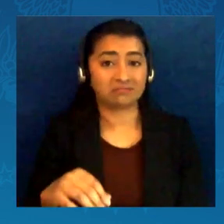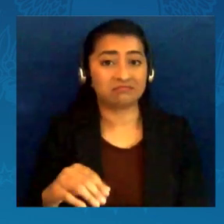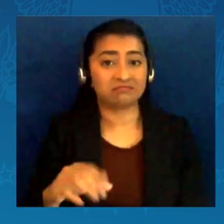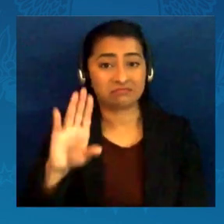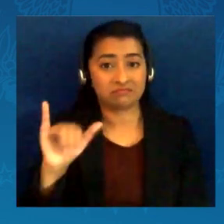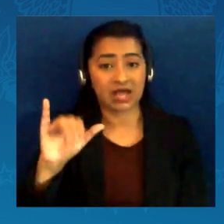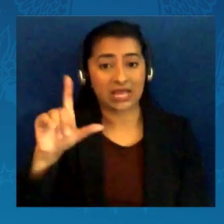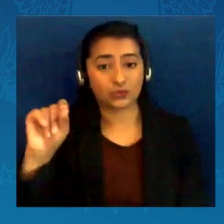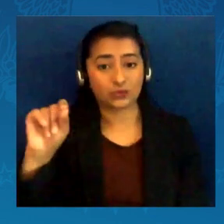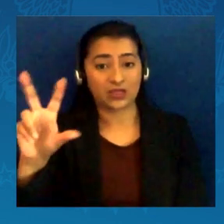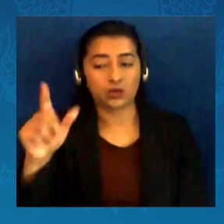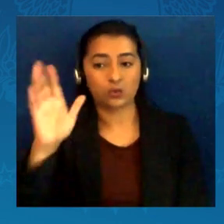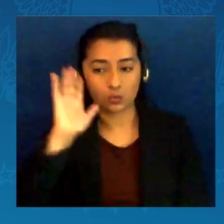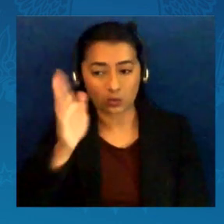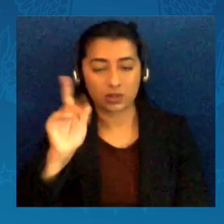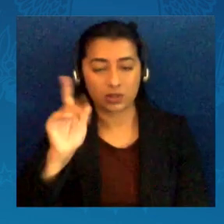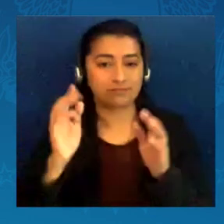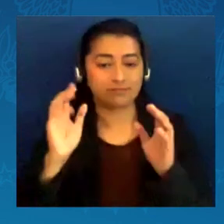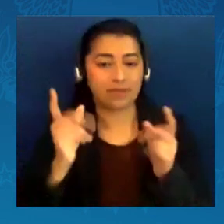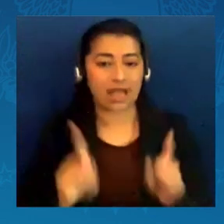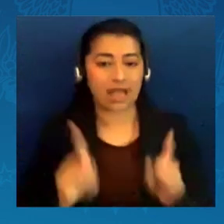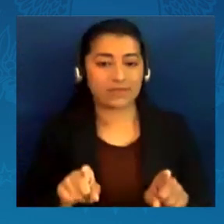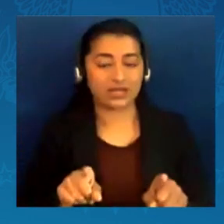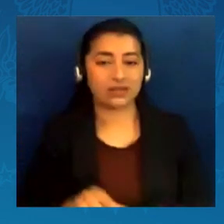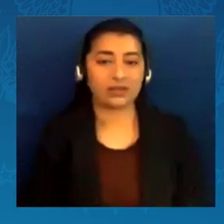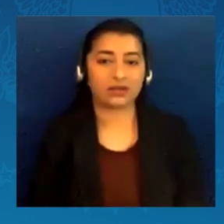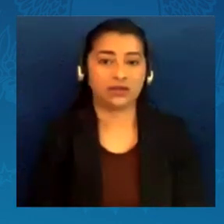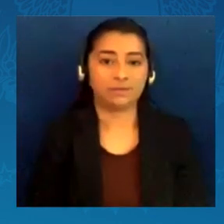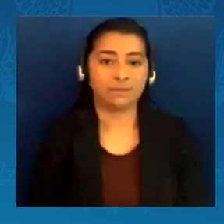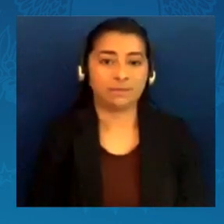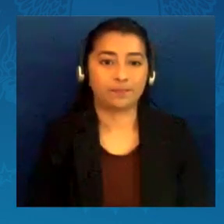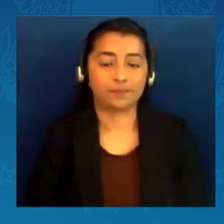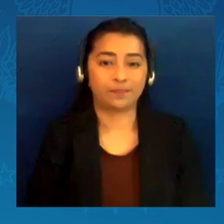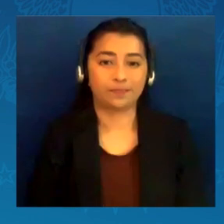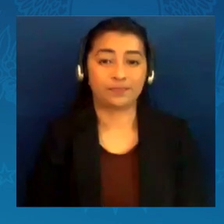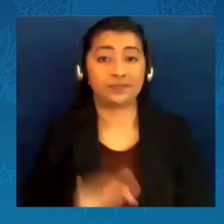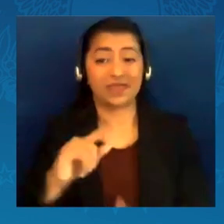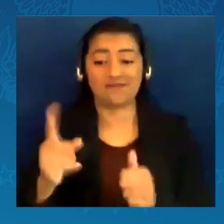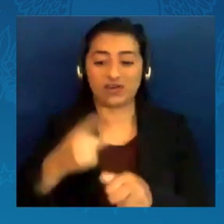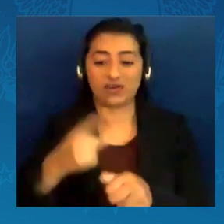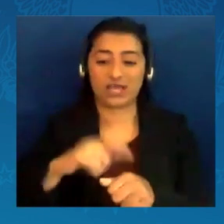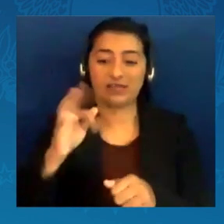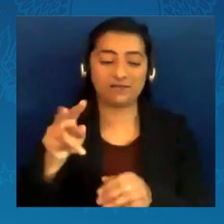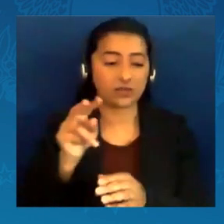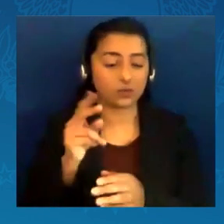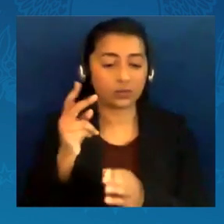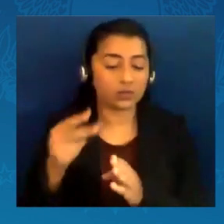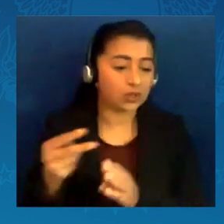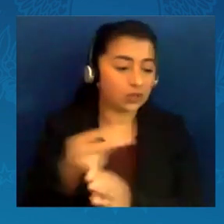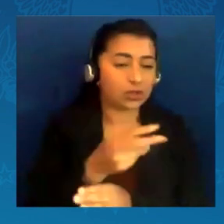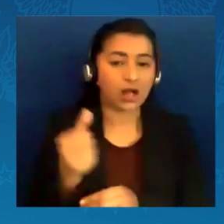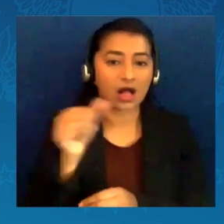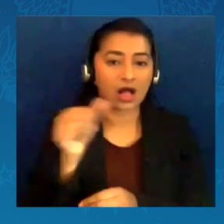The first time that when you watch how they've been reporting is that there was there was just a real evidence